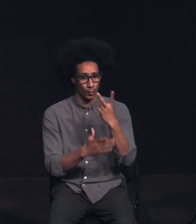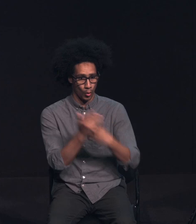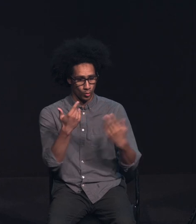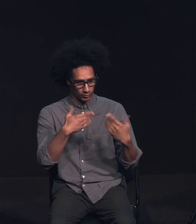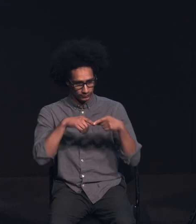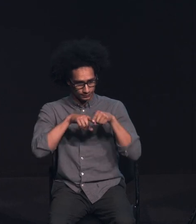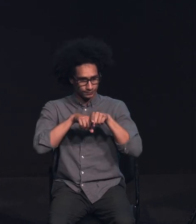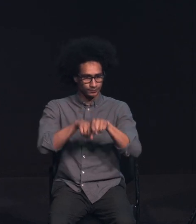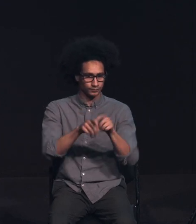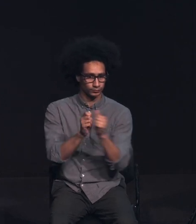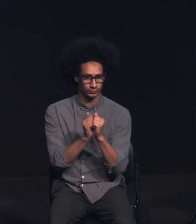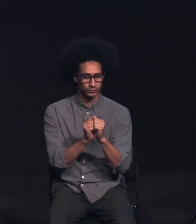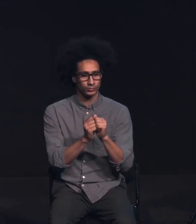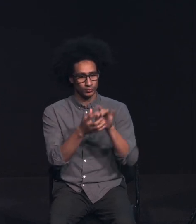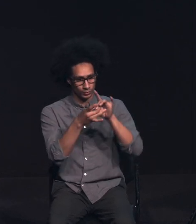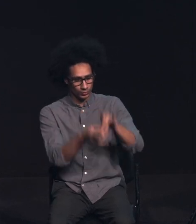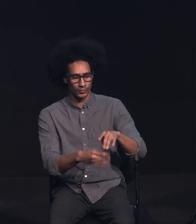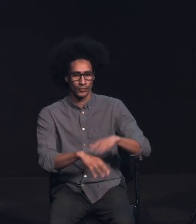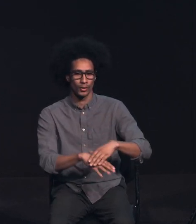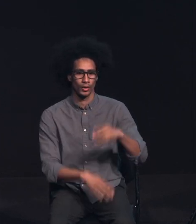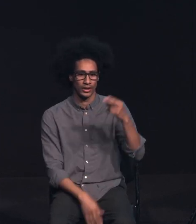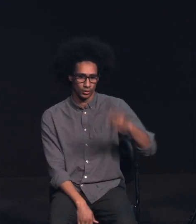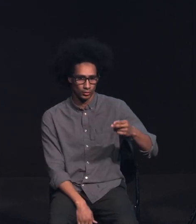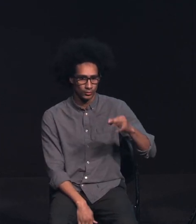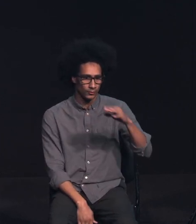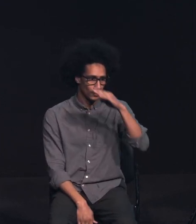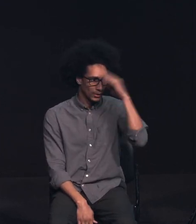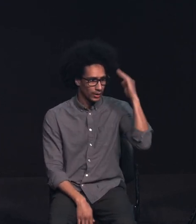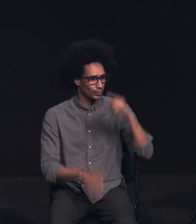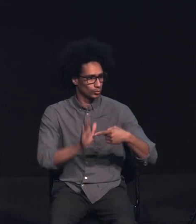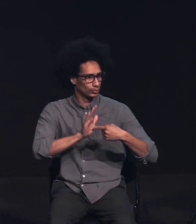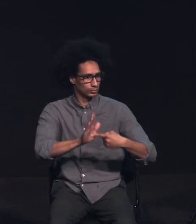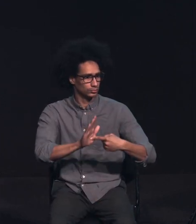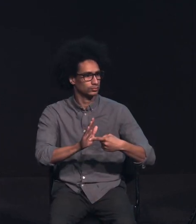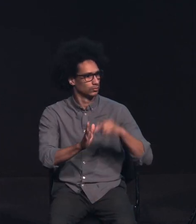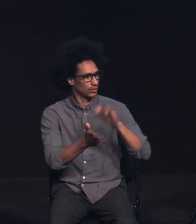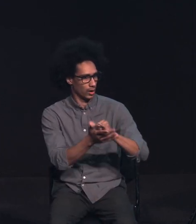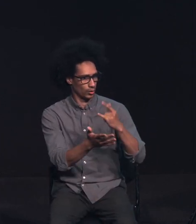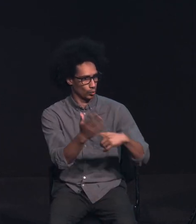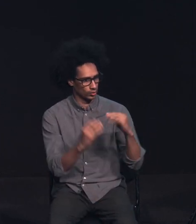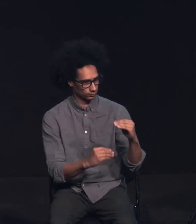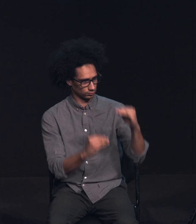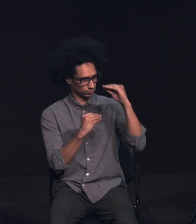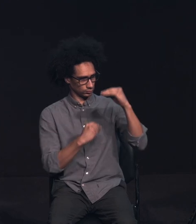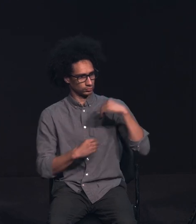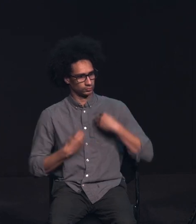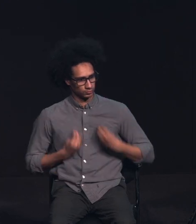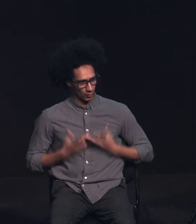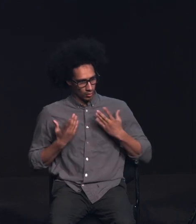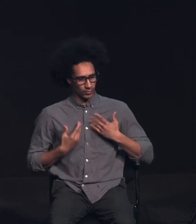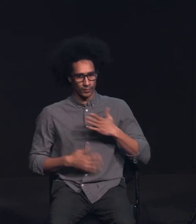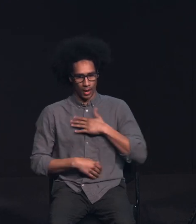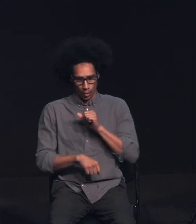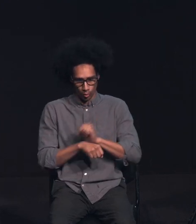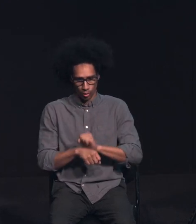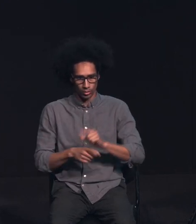The history of Black representation is what informs the work that I create today as an artist; and particularly